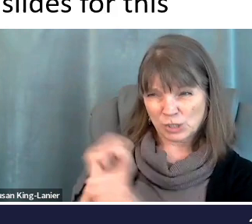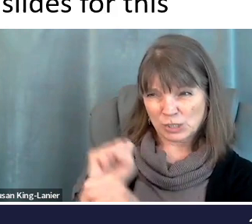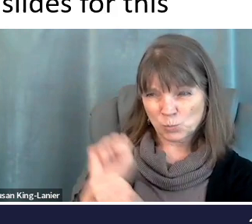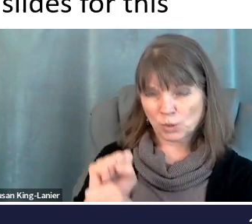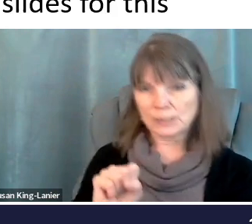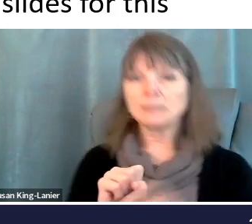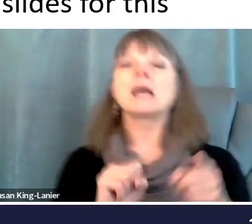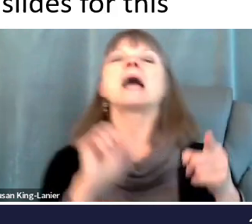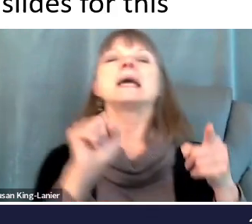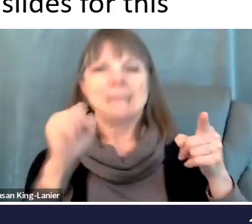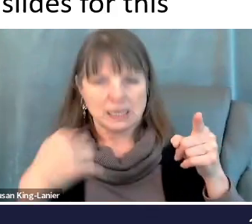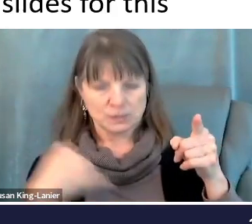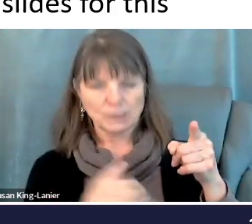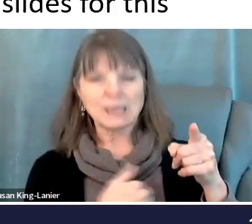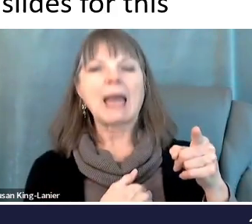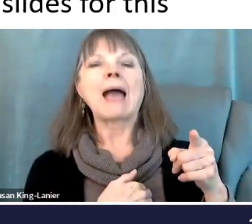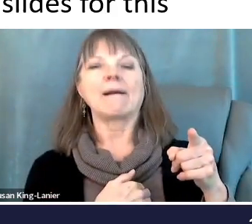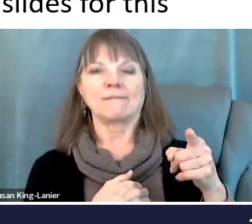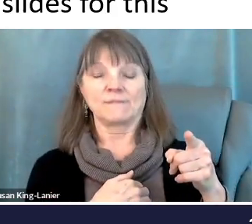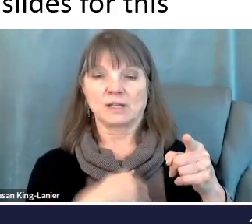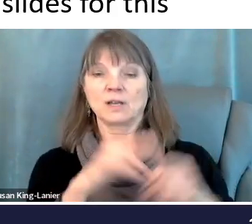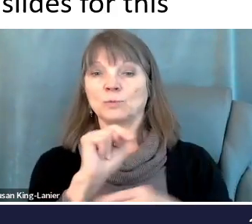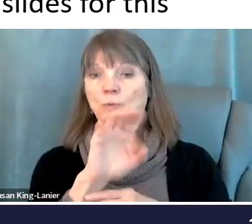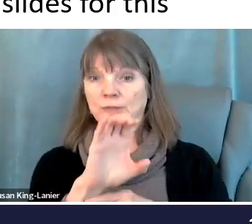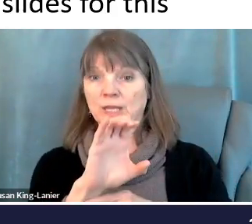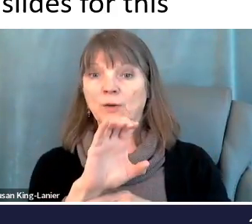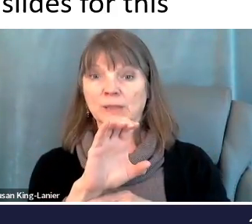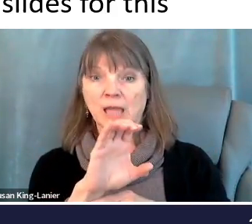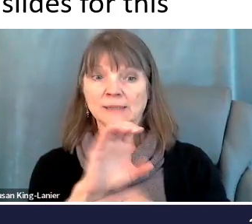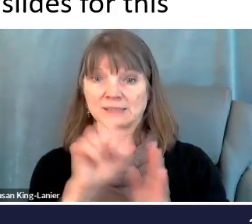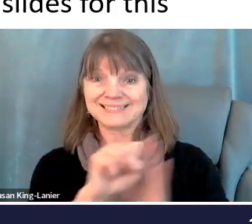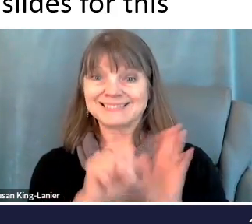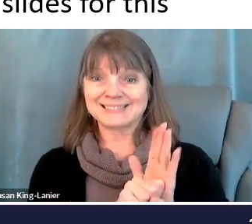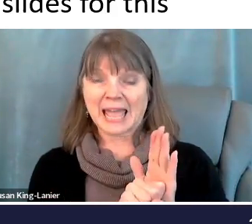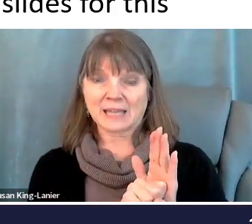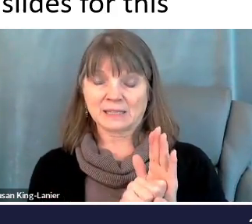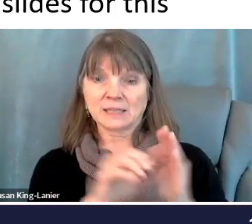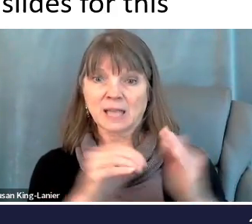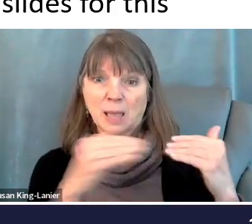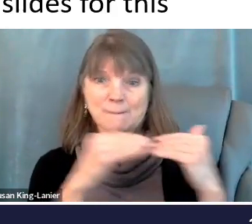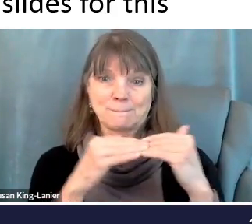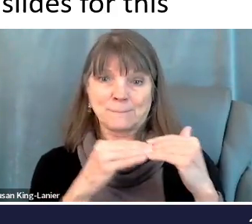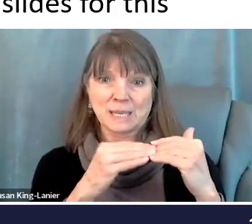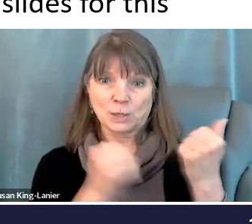So we do have a peer support specialist in the state and she is available to